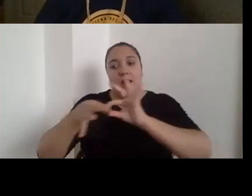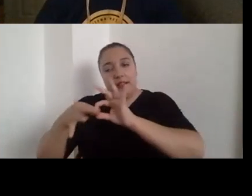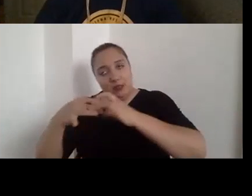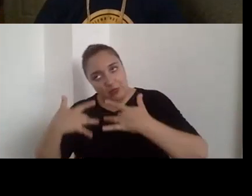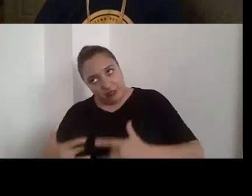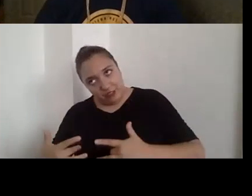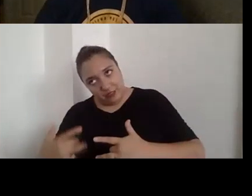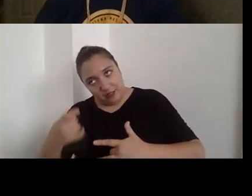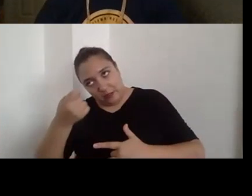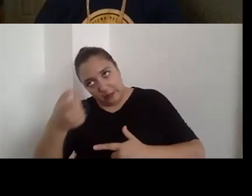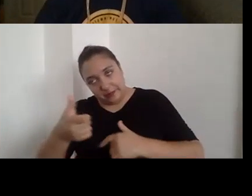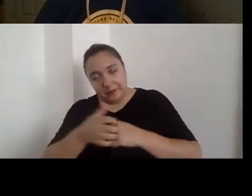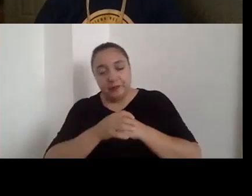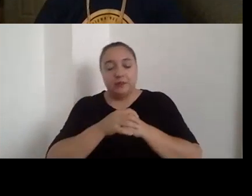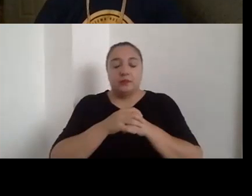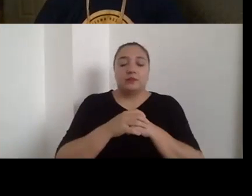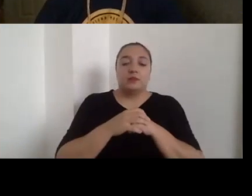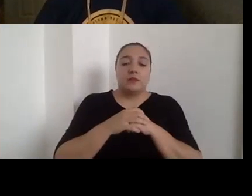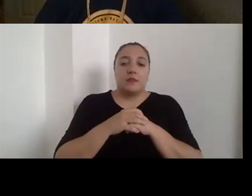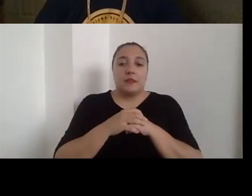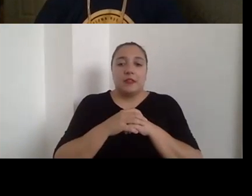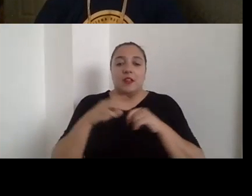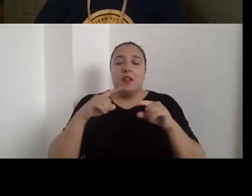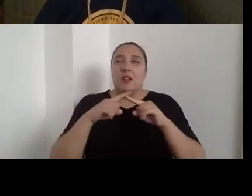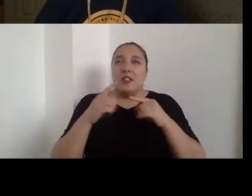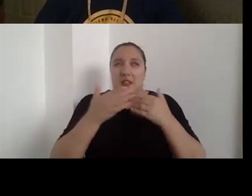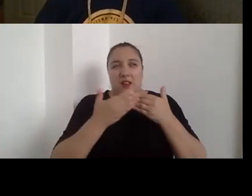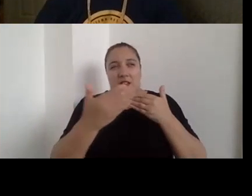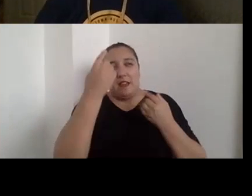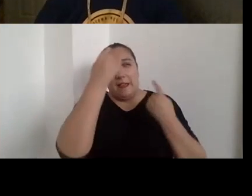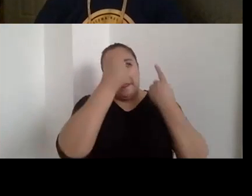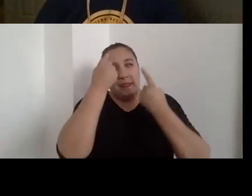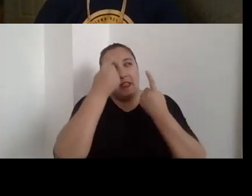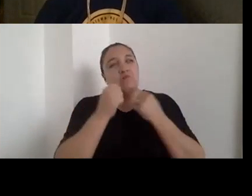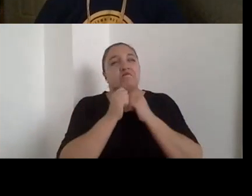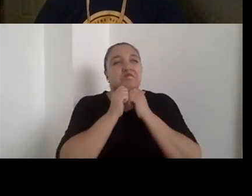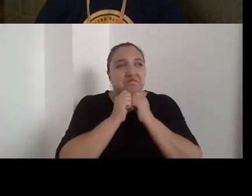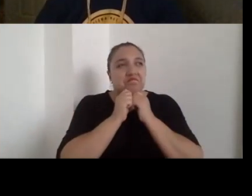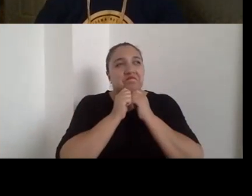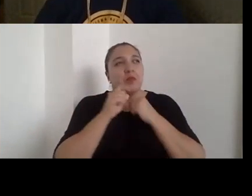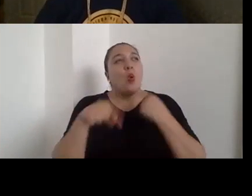reenter, when I'm able to reenter, how do I want to reenter. Let me just take a moment and not do anything right now.